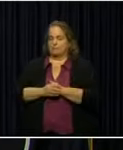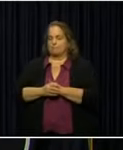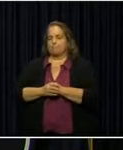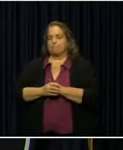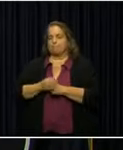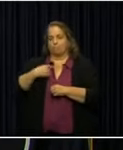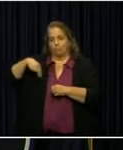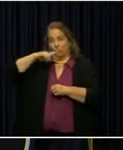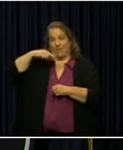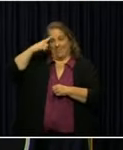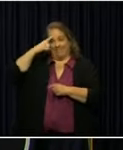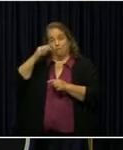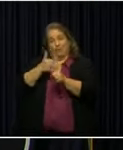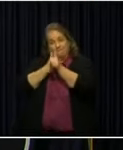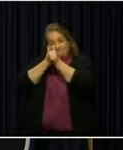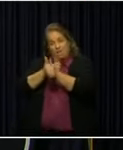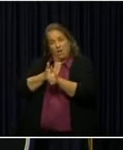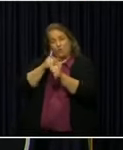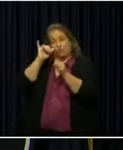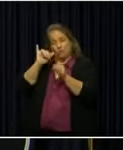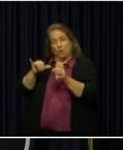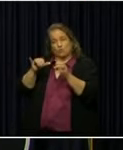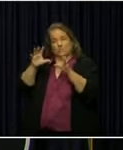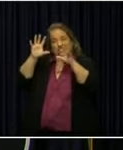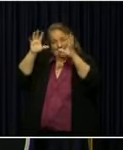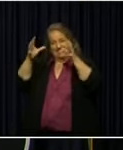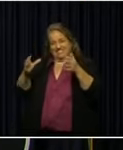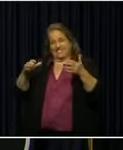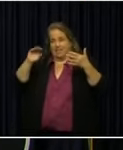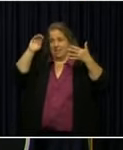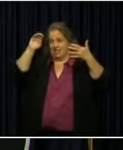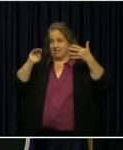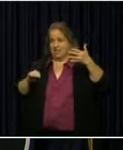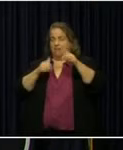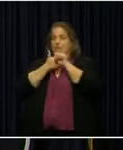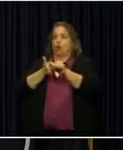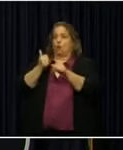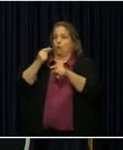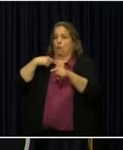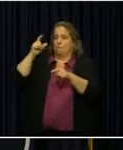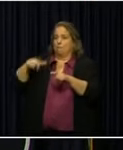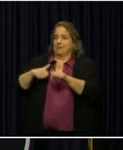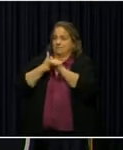IN SOME SMALL WAYS, MAYBE LEADING UP TO MAY IN SOME OTHER